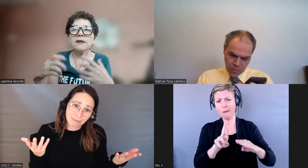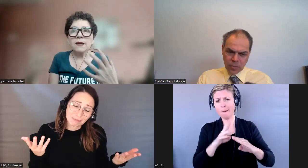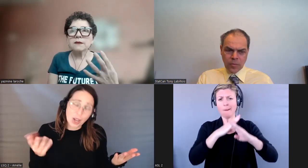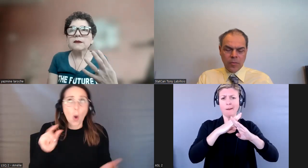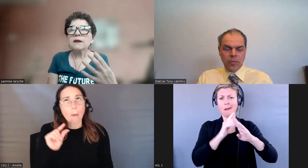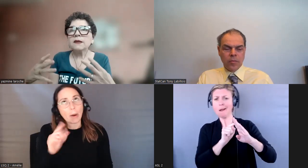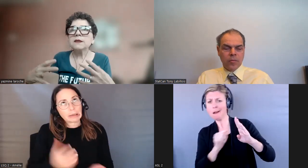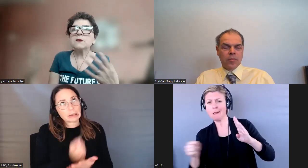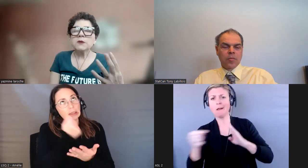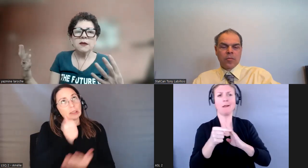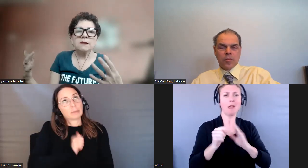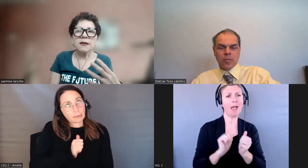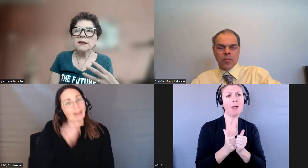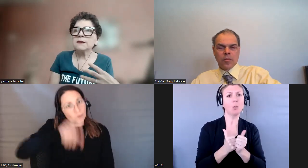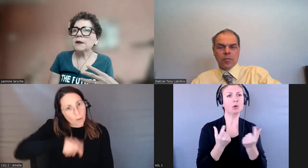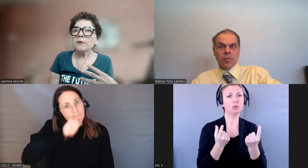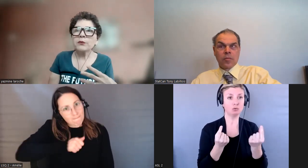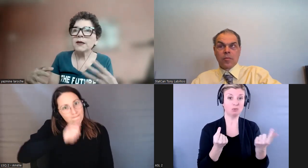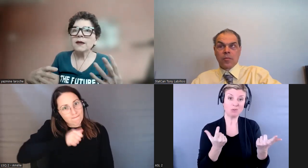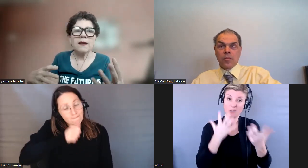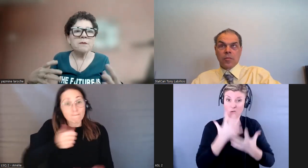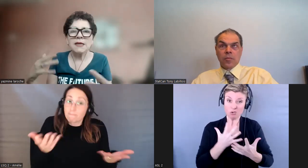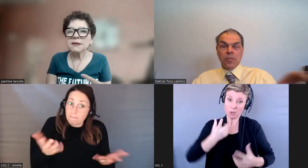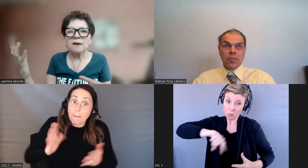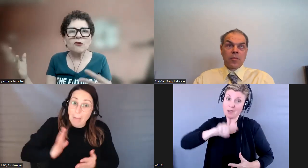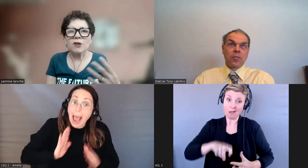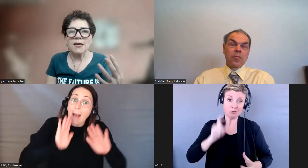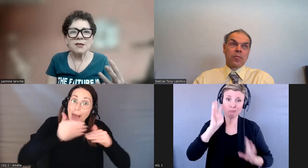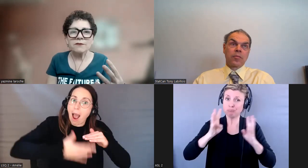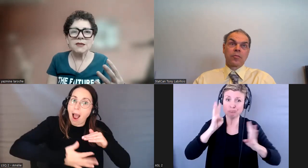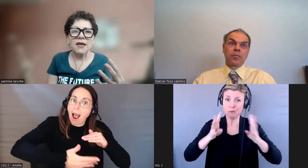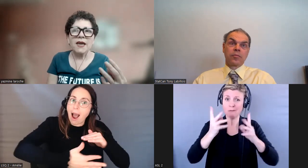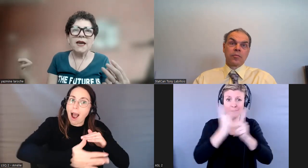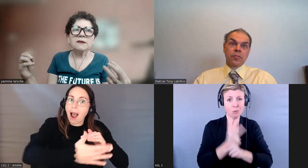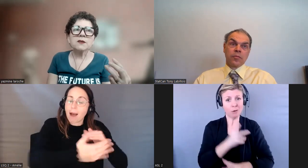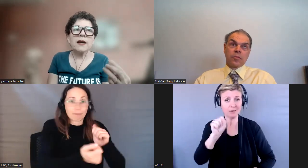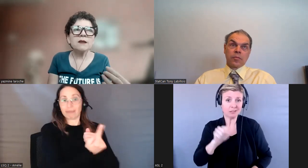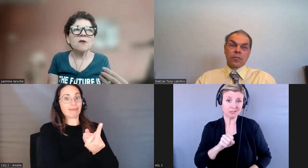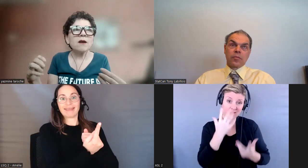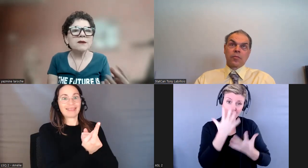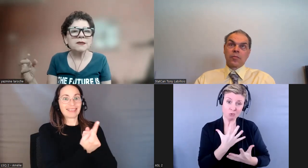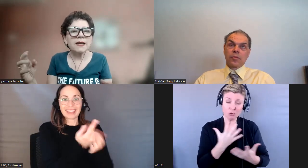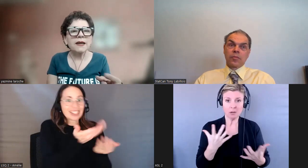yet it does result in some pretty amazing creatives and so how do you harness that how